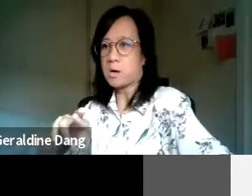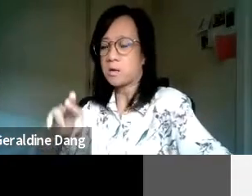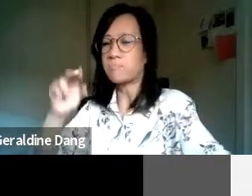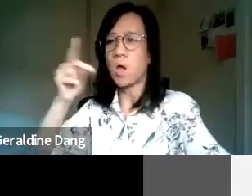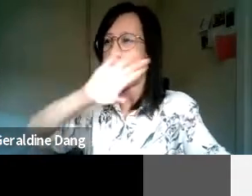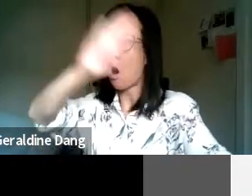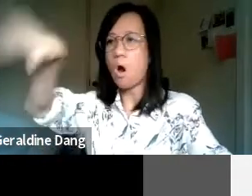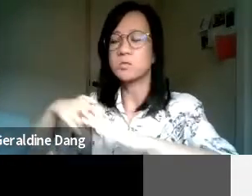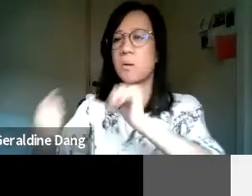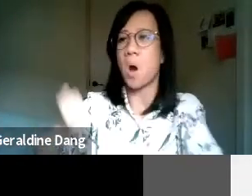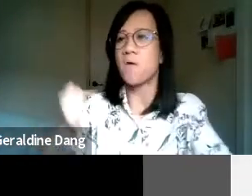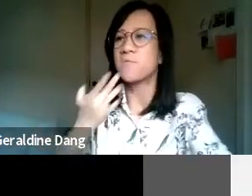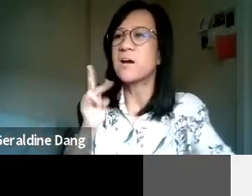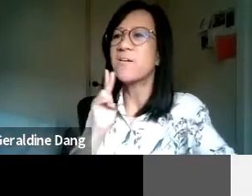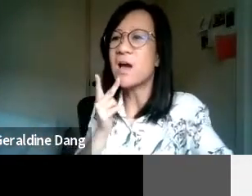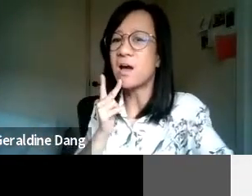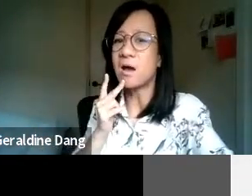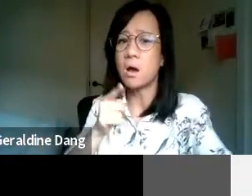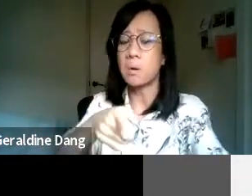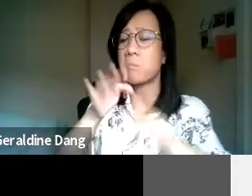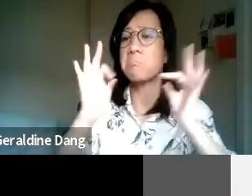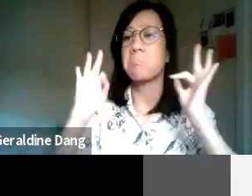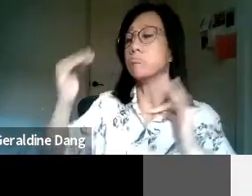of people around the restaurant.